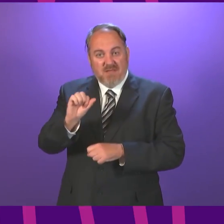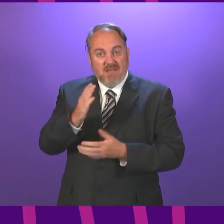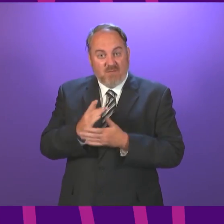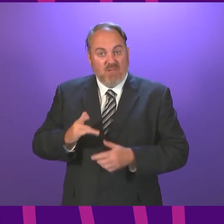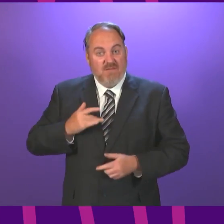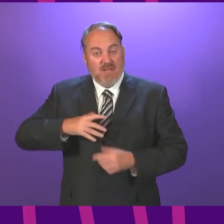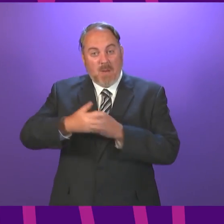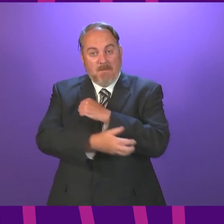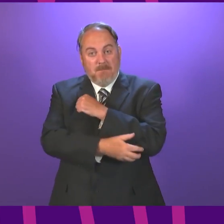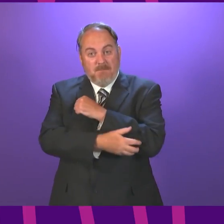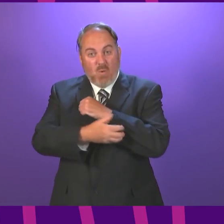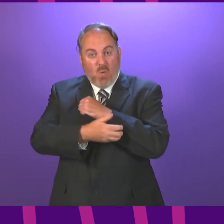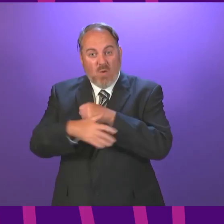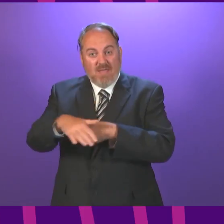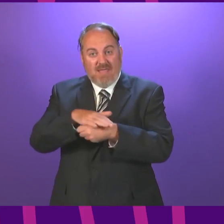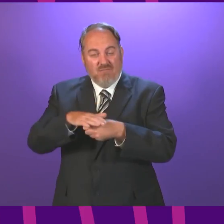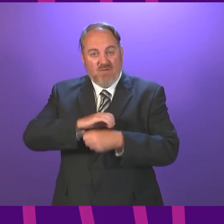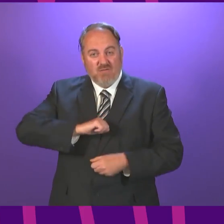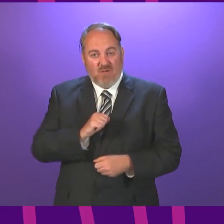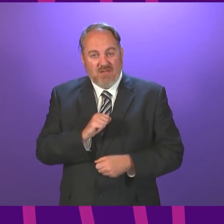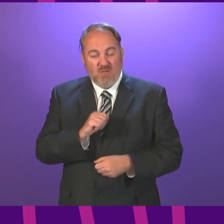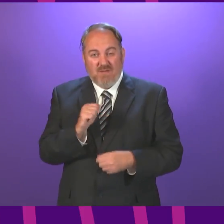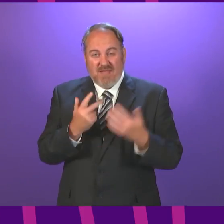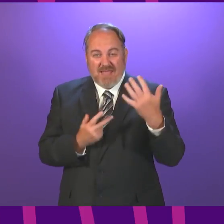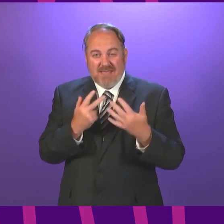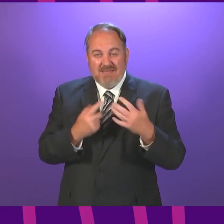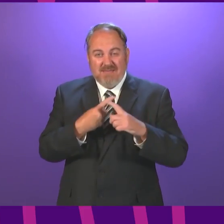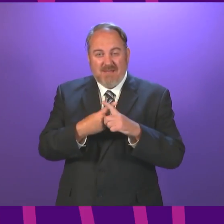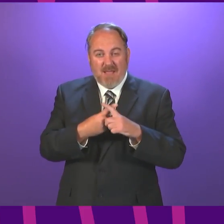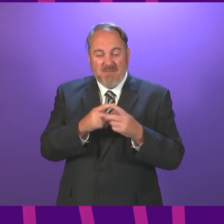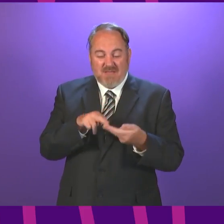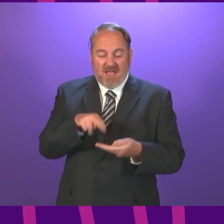Scotland, you are 18 times more likely to die because of drugs. Behind all of those